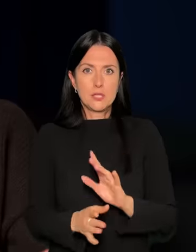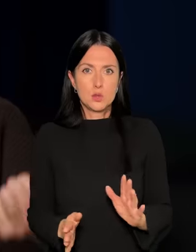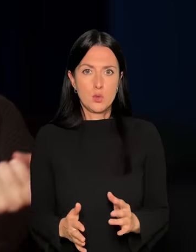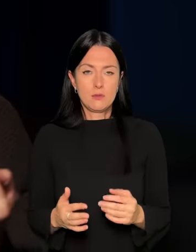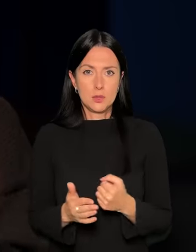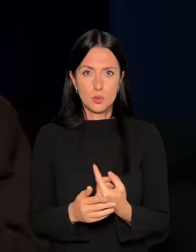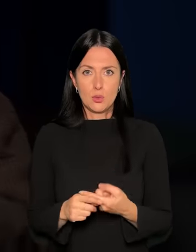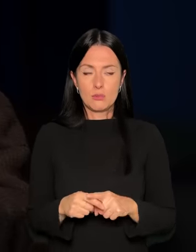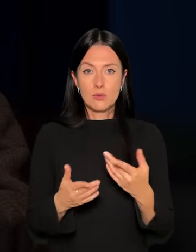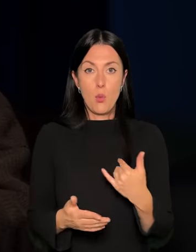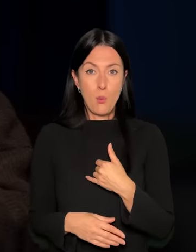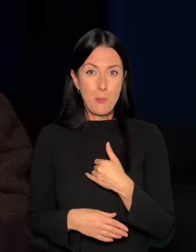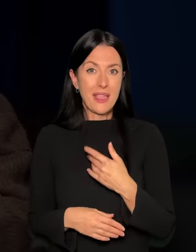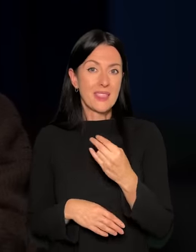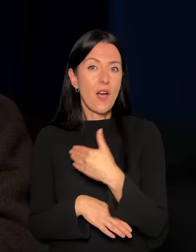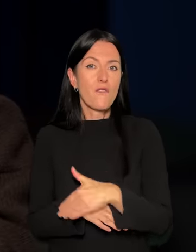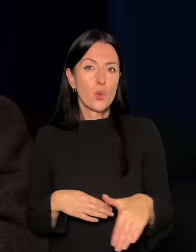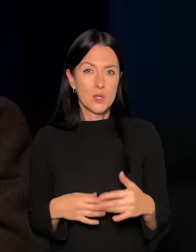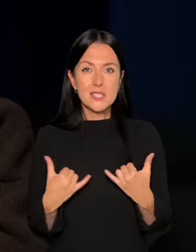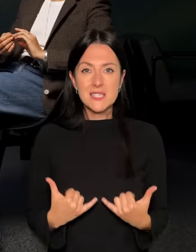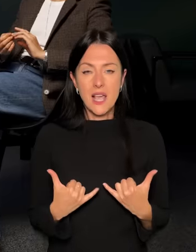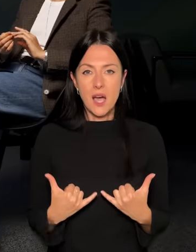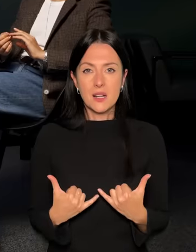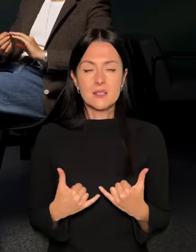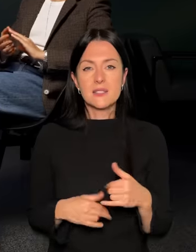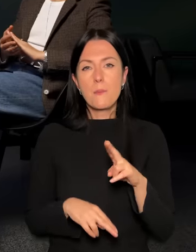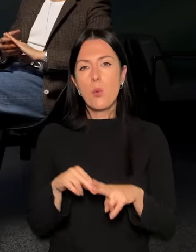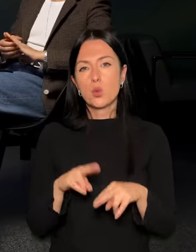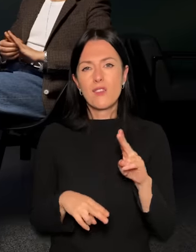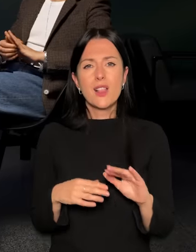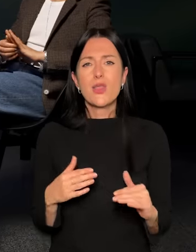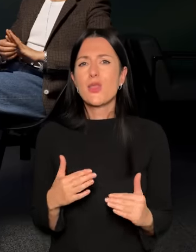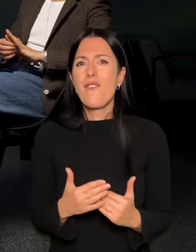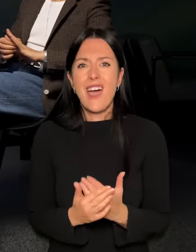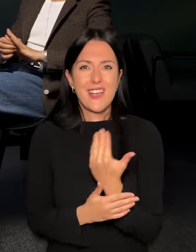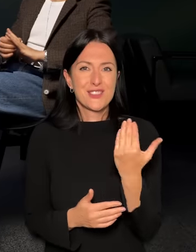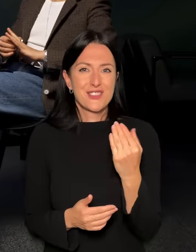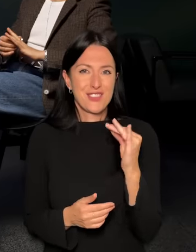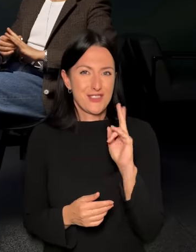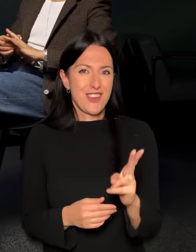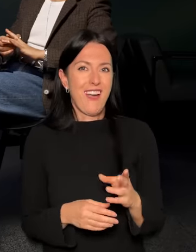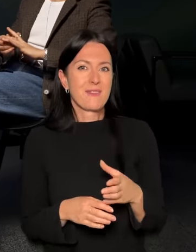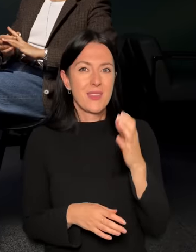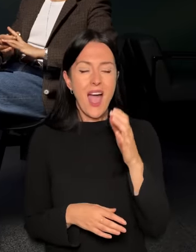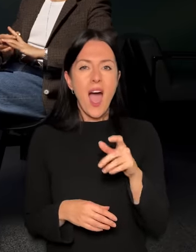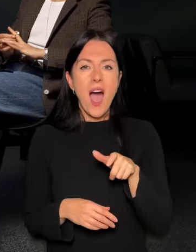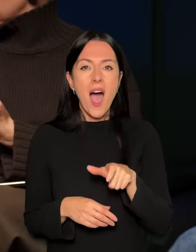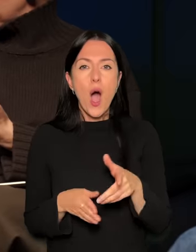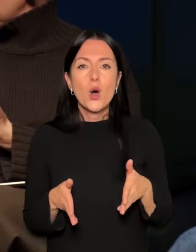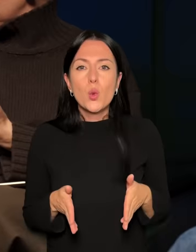Because they just built a brand new residential complex on my street, but the sidewalk they made...